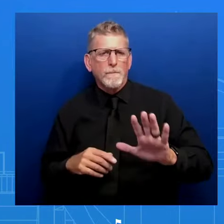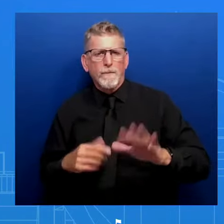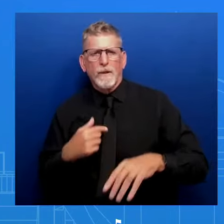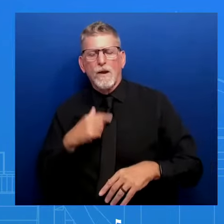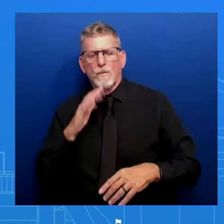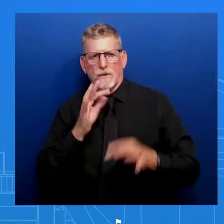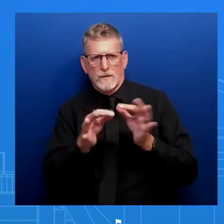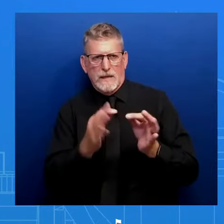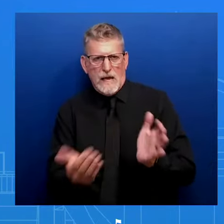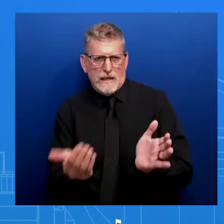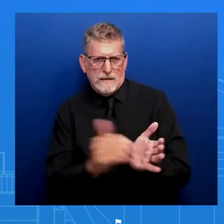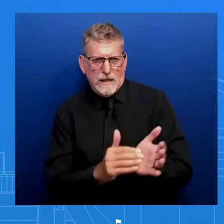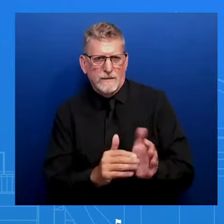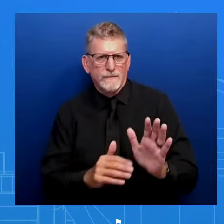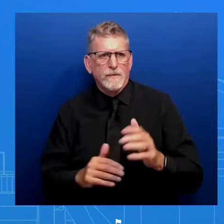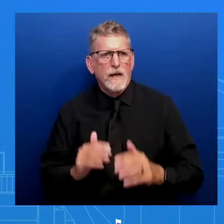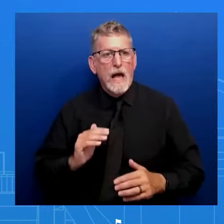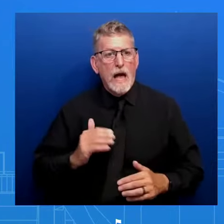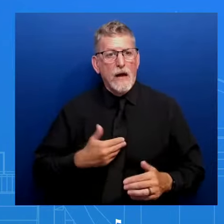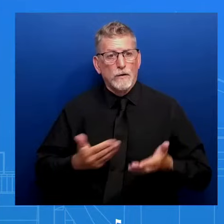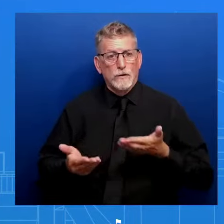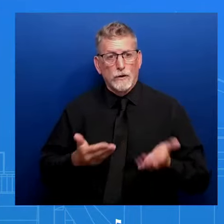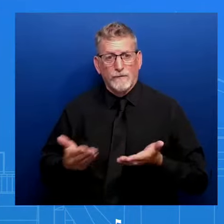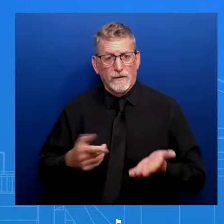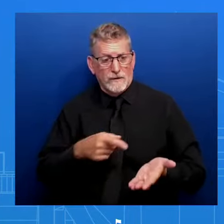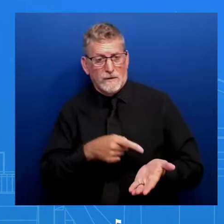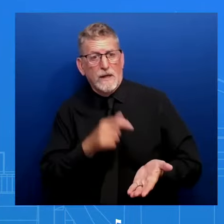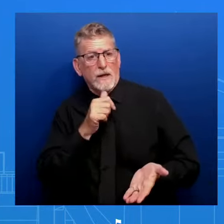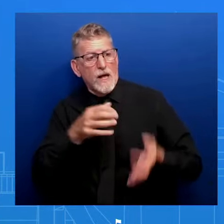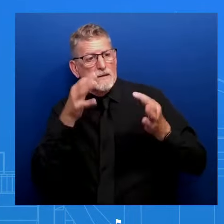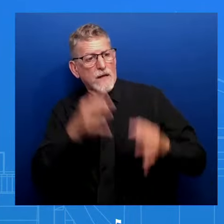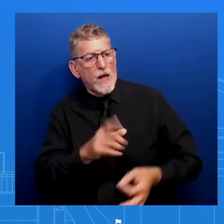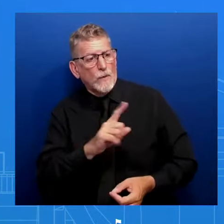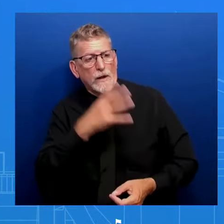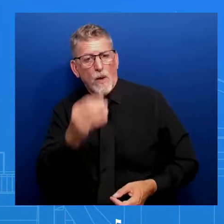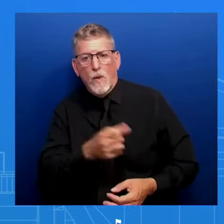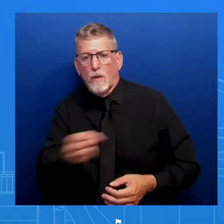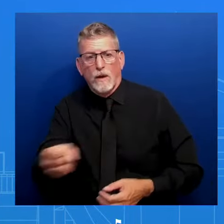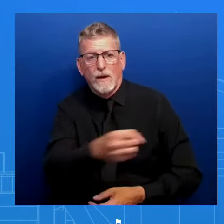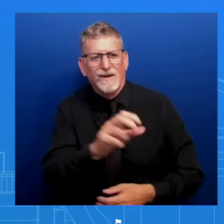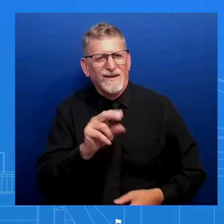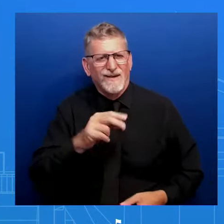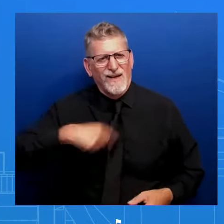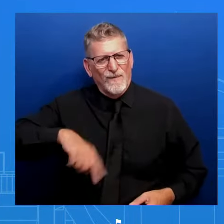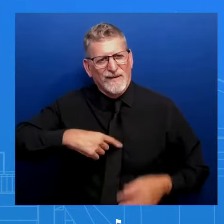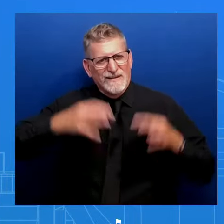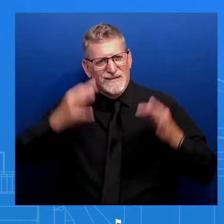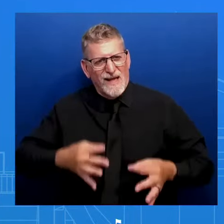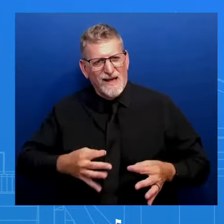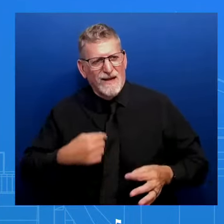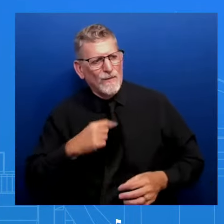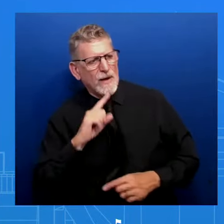where they get stationed. That's why you call them "orders." You go where you're told to go. You go where -- you go where the duty demands.